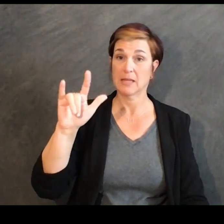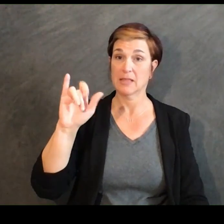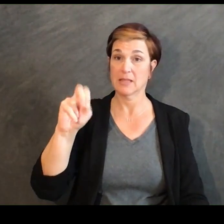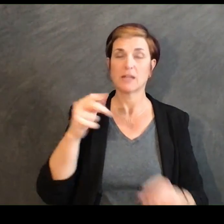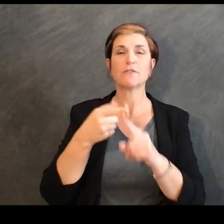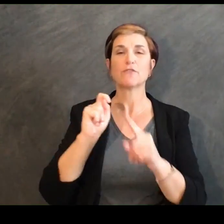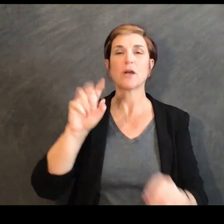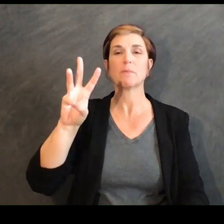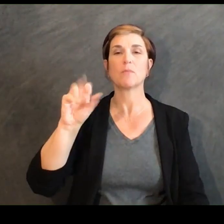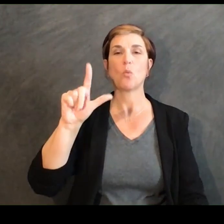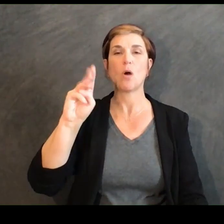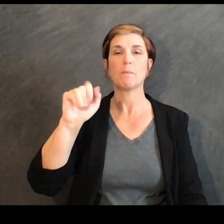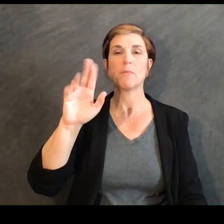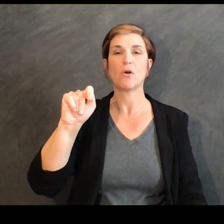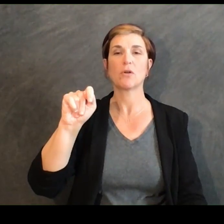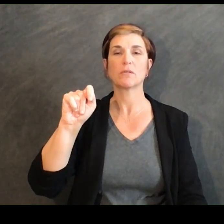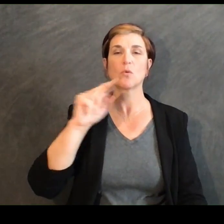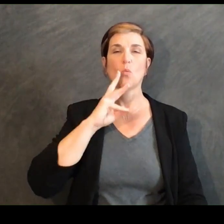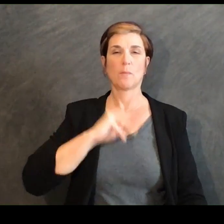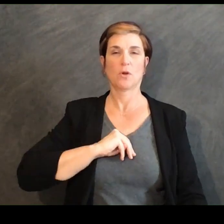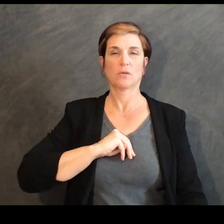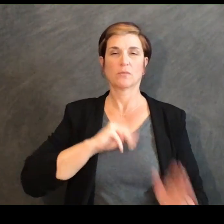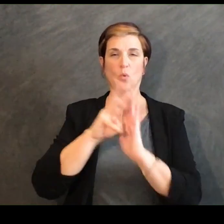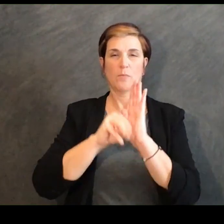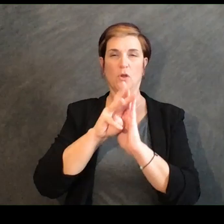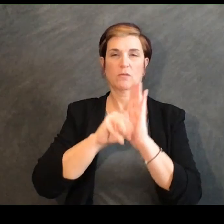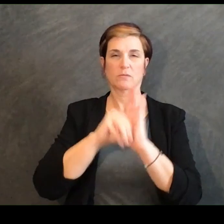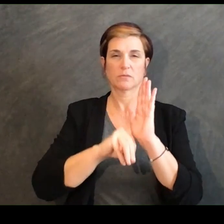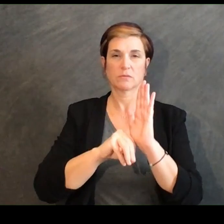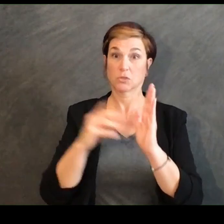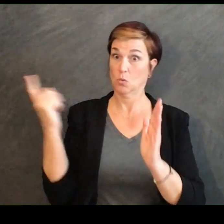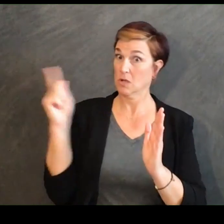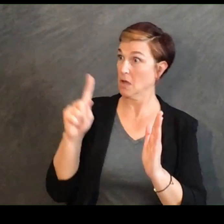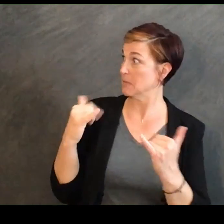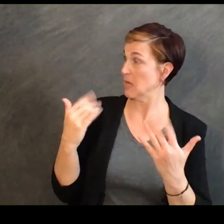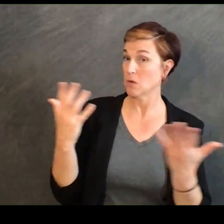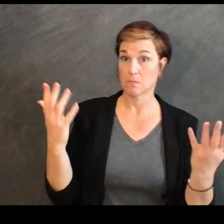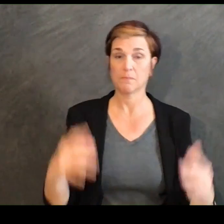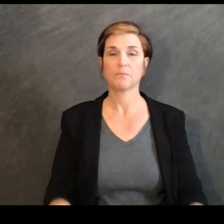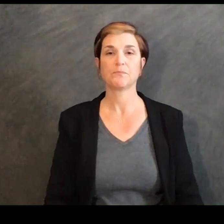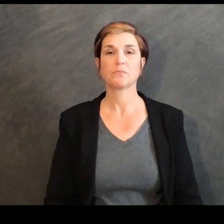would say a few words wherever you may be when we got the call yesterday from